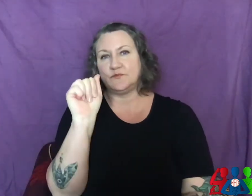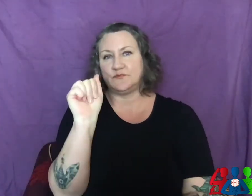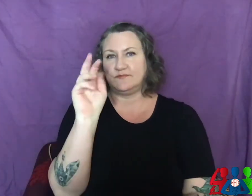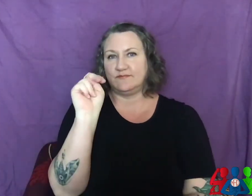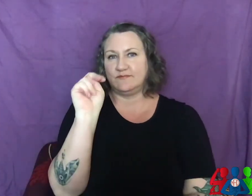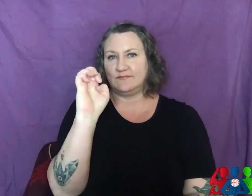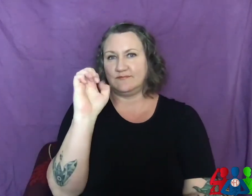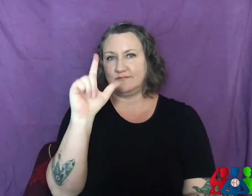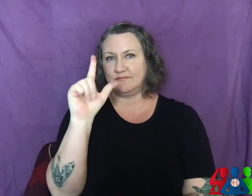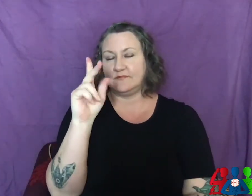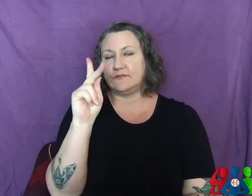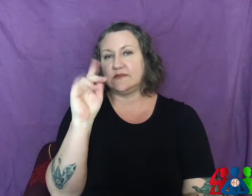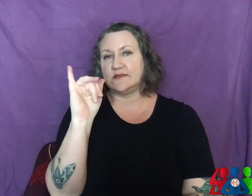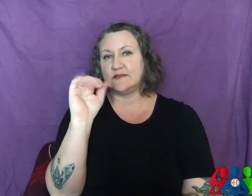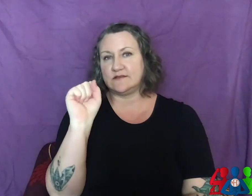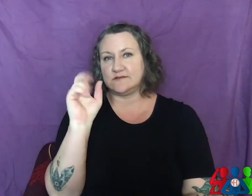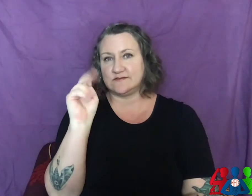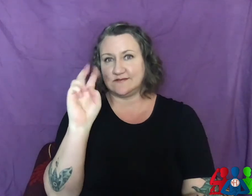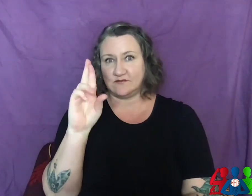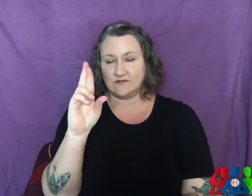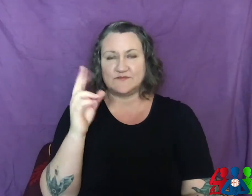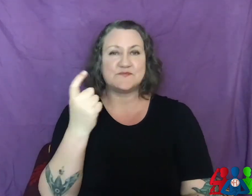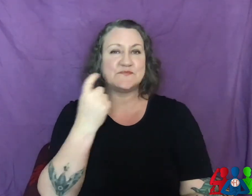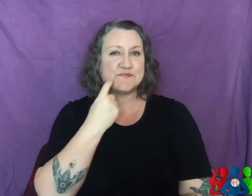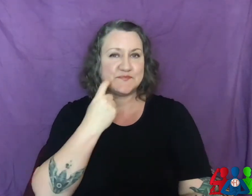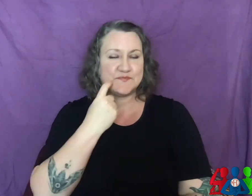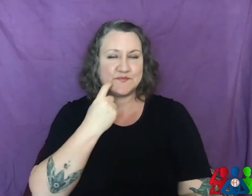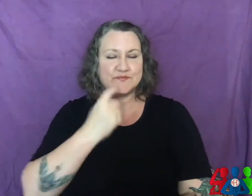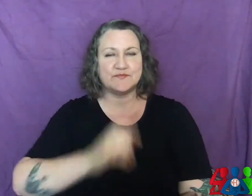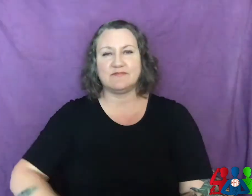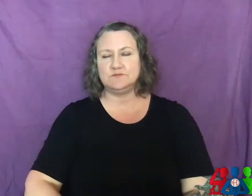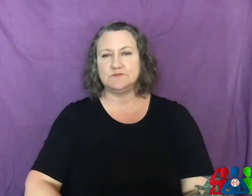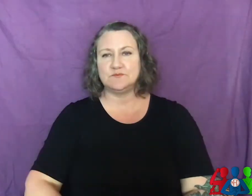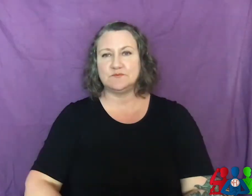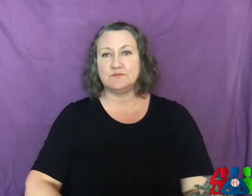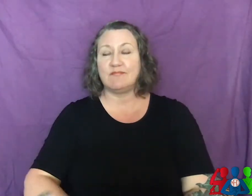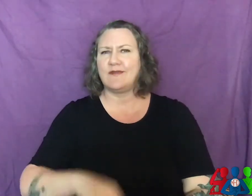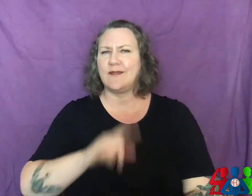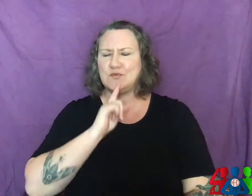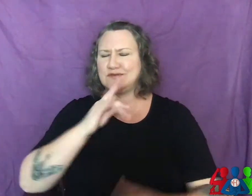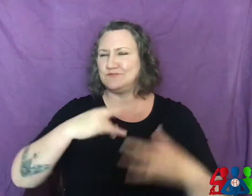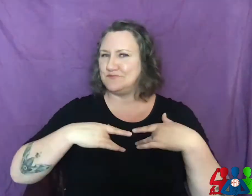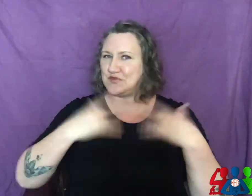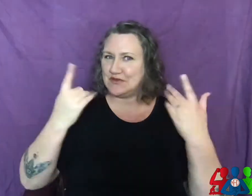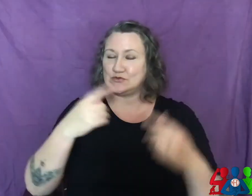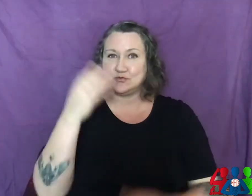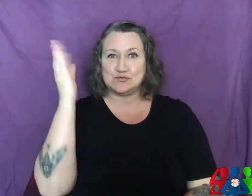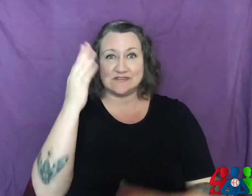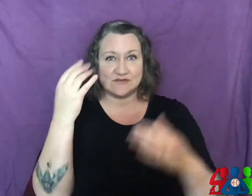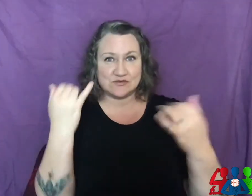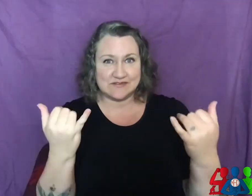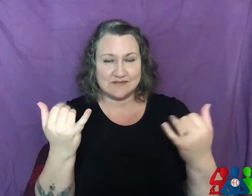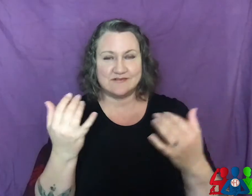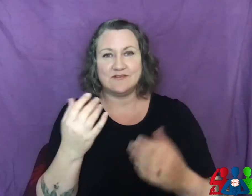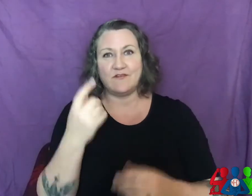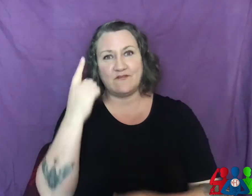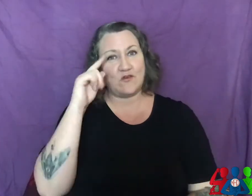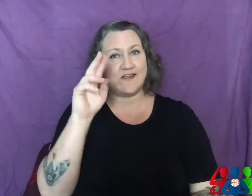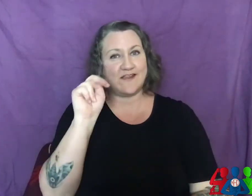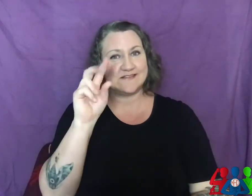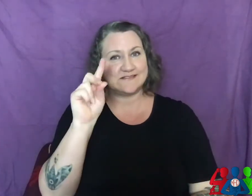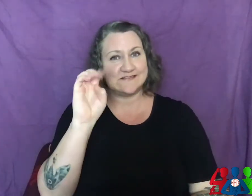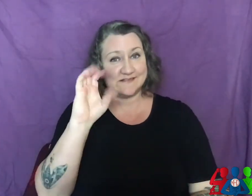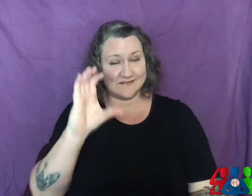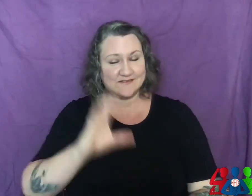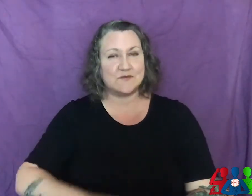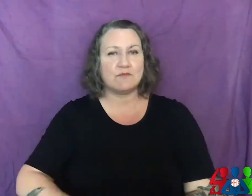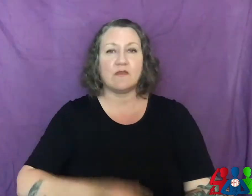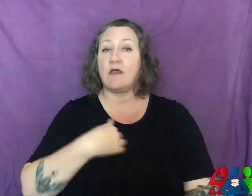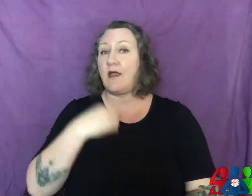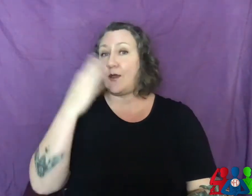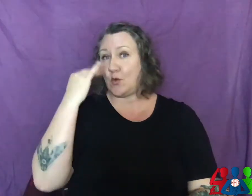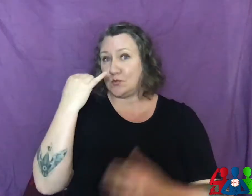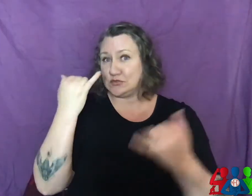Hello. My name is Janel Kisner. I'm thrilled to present to you today for the National